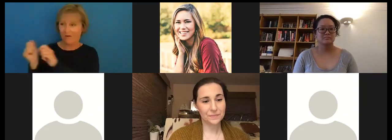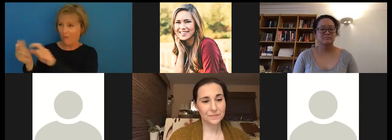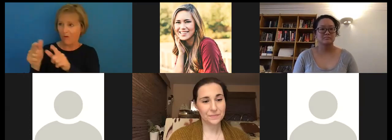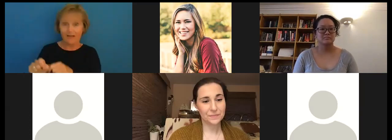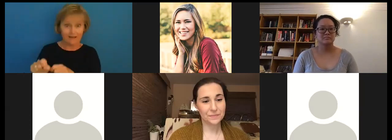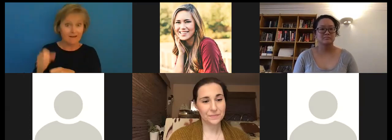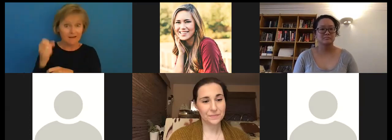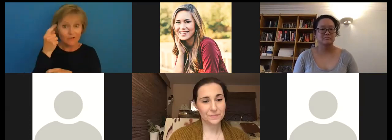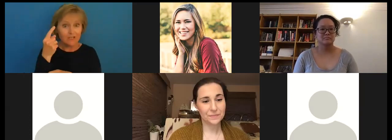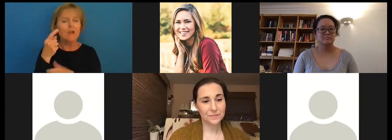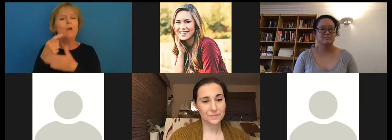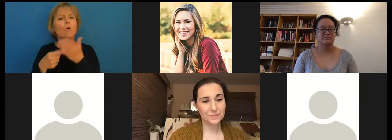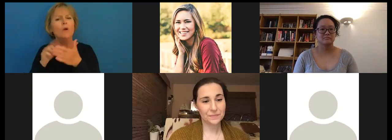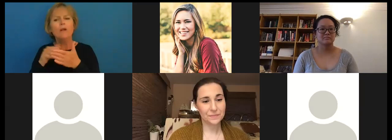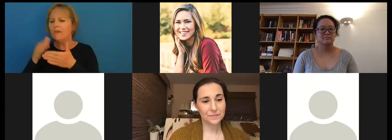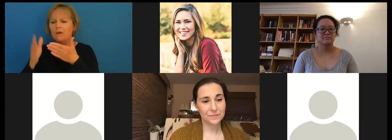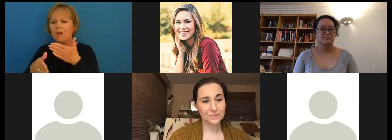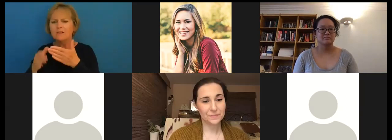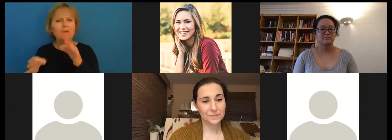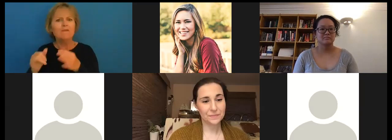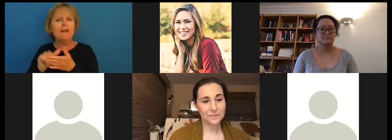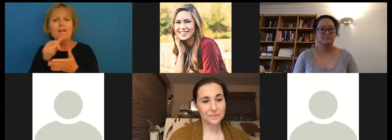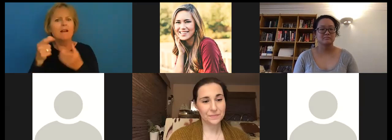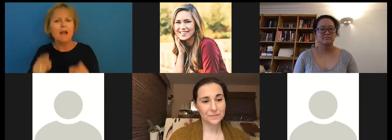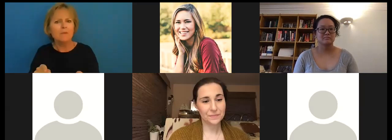What are the consequences if that doesn't happen?